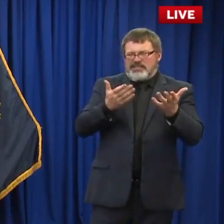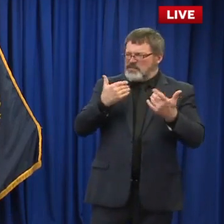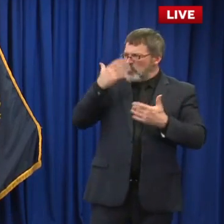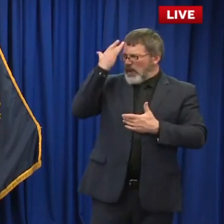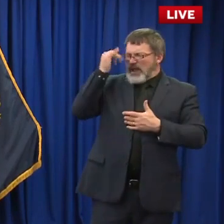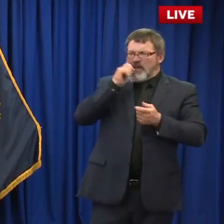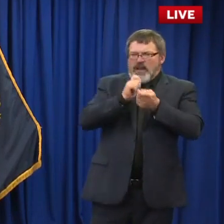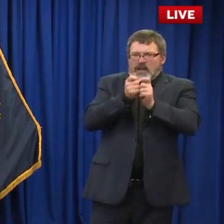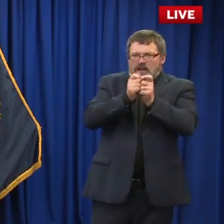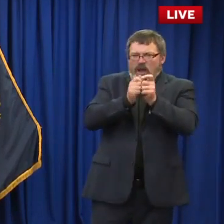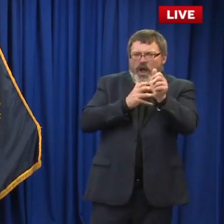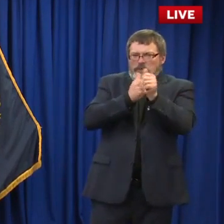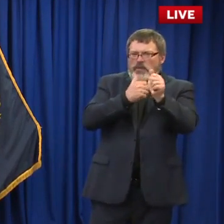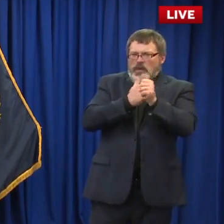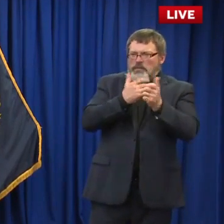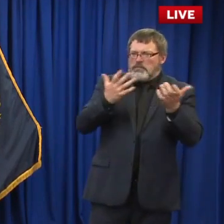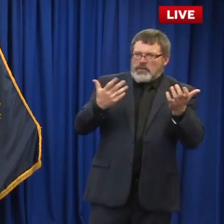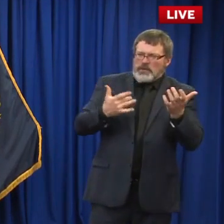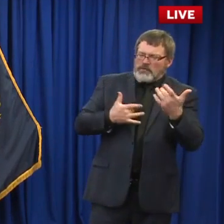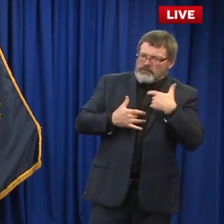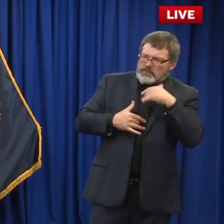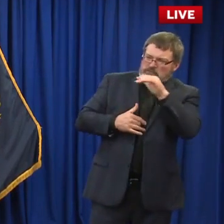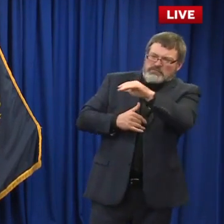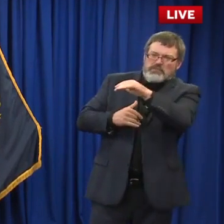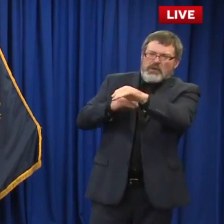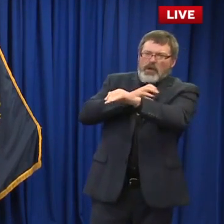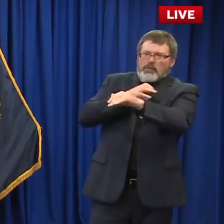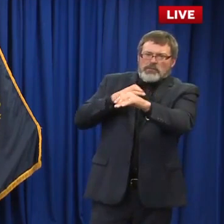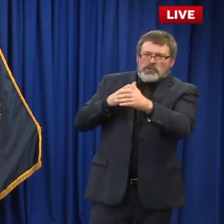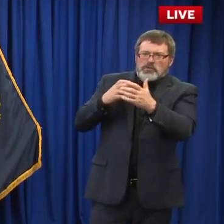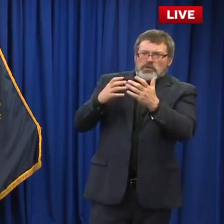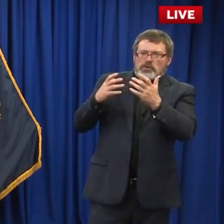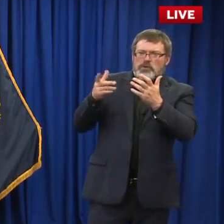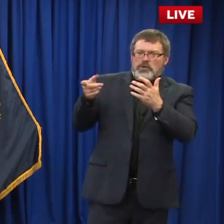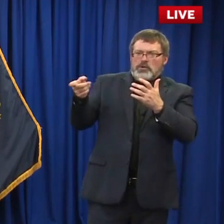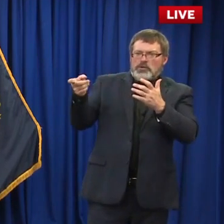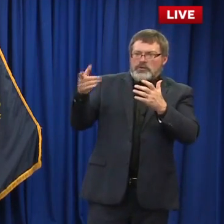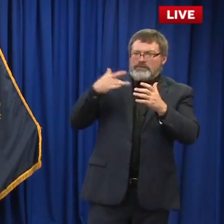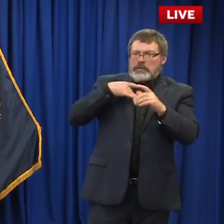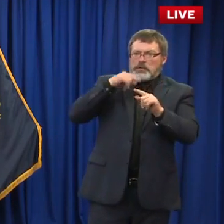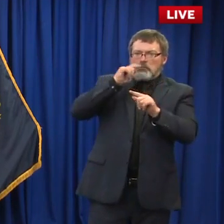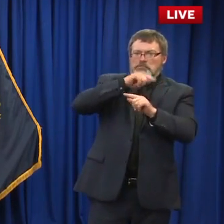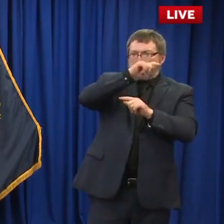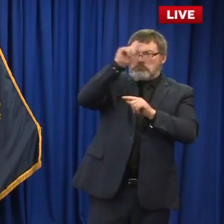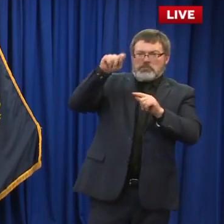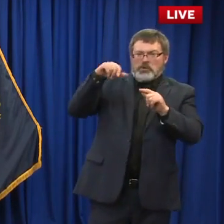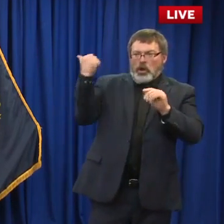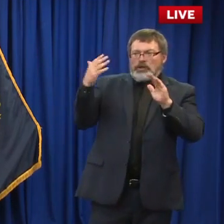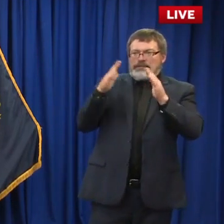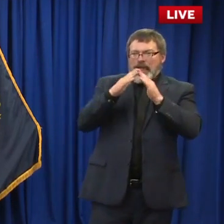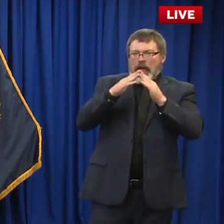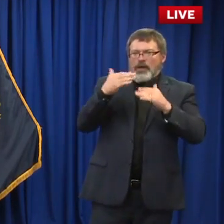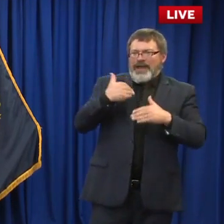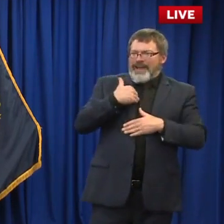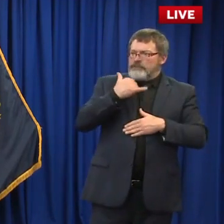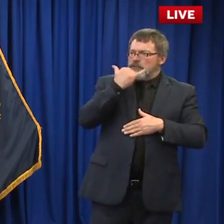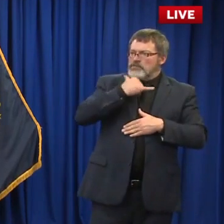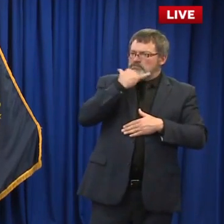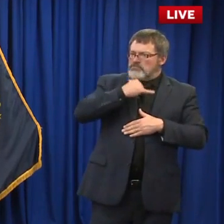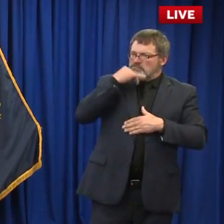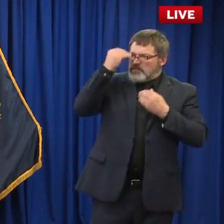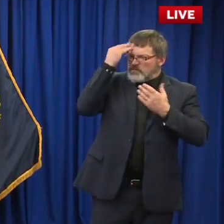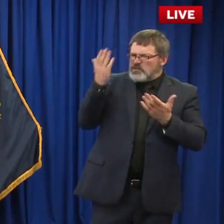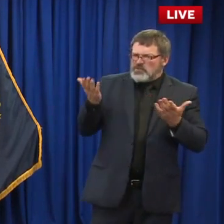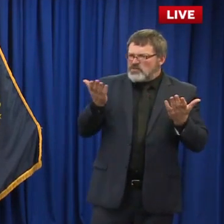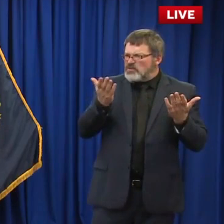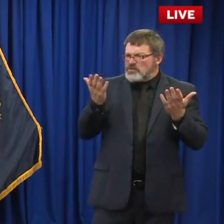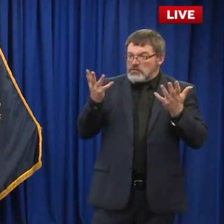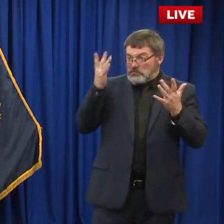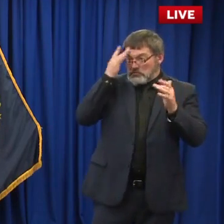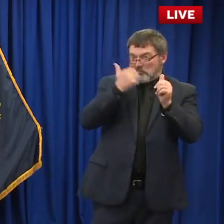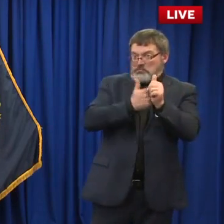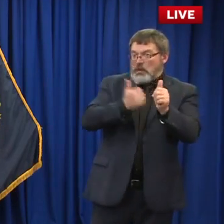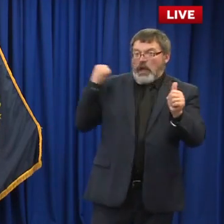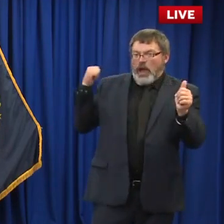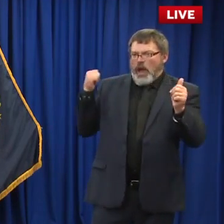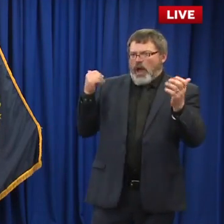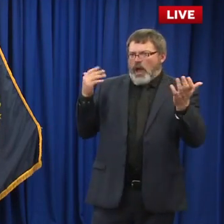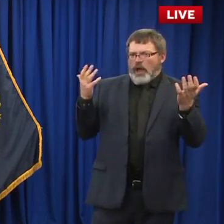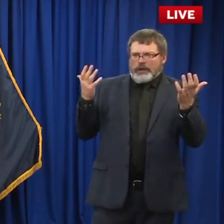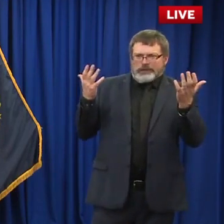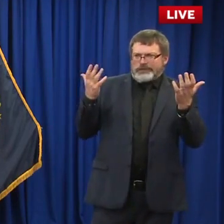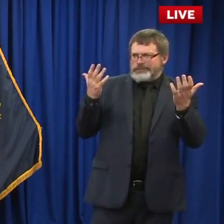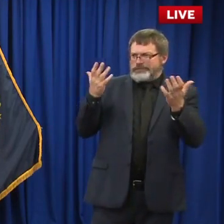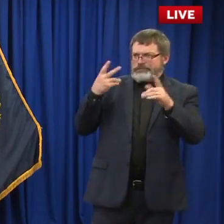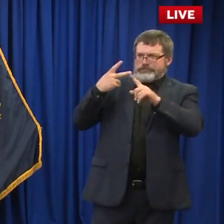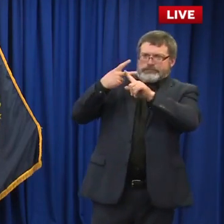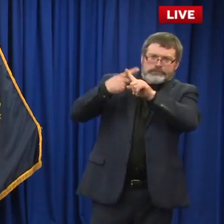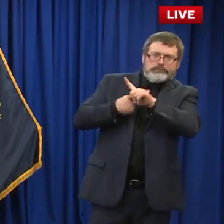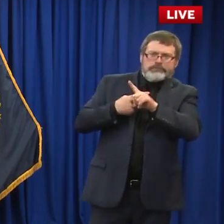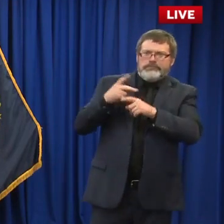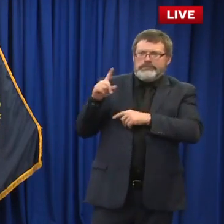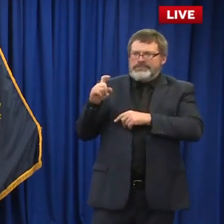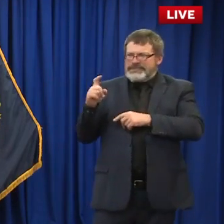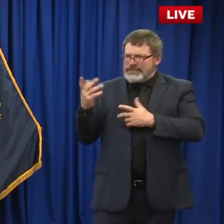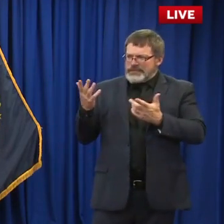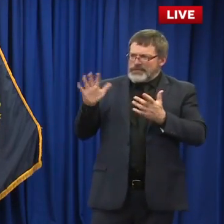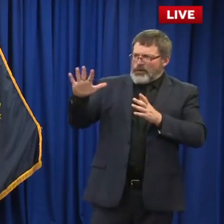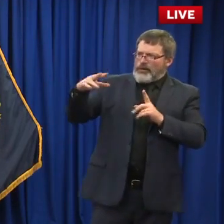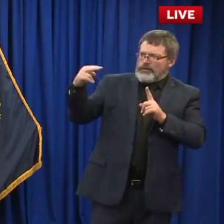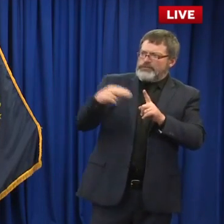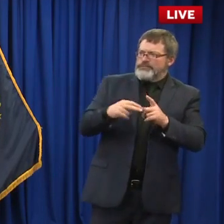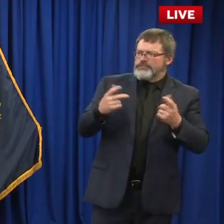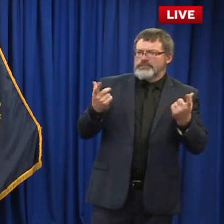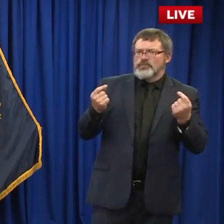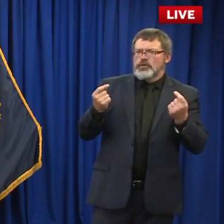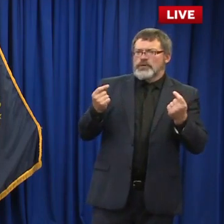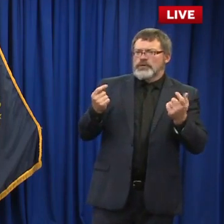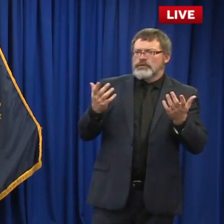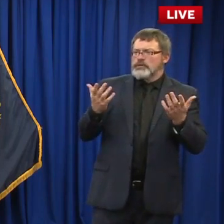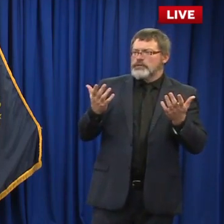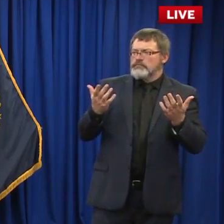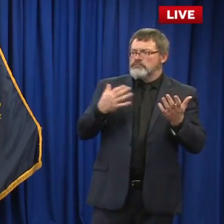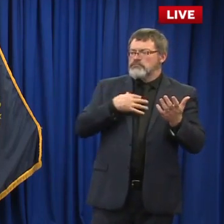DO YOU HAVE ANY EXPLANATION OF HOW THIS HAPPENED AND CAN YOU TELL US WHETHER YOU SUSPECT OTHER CITIES AND TOWNS, MAY HAVE ALSO SUFFERED ALONG THAT MONTH LONG -- MORE THAN A MONTH OF